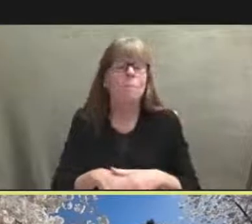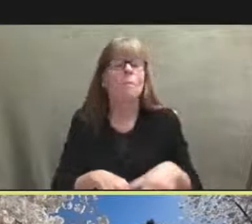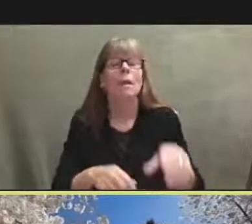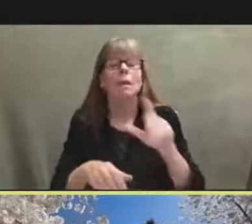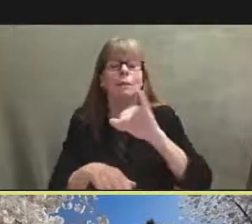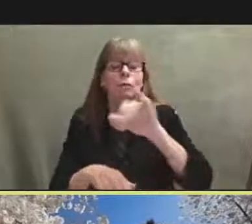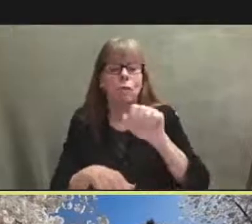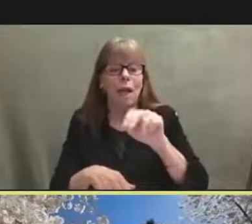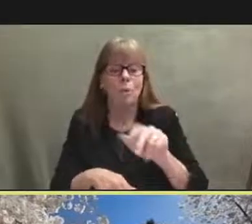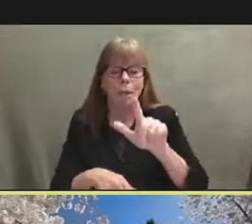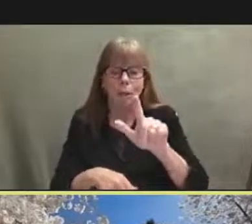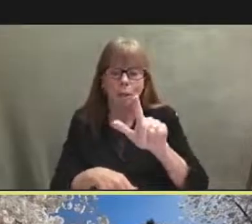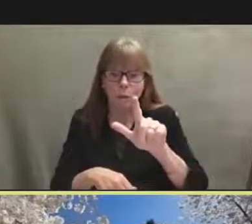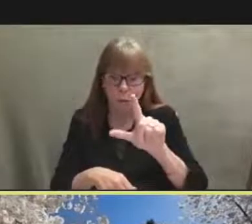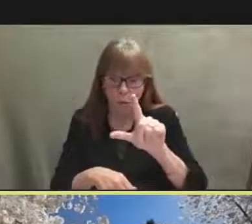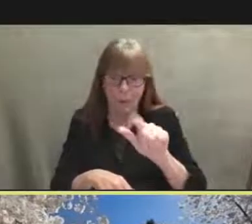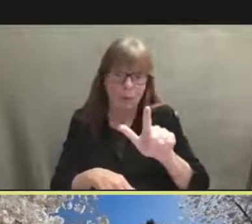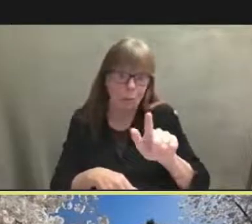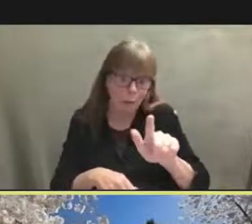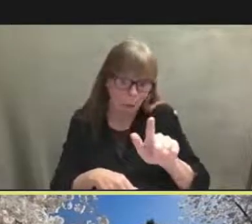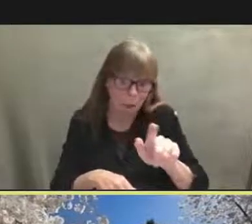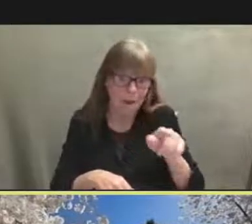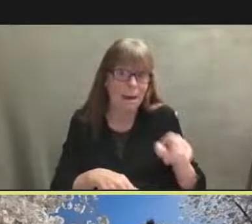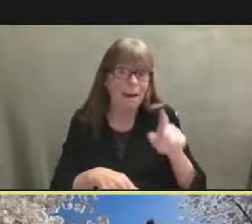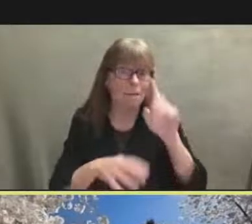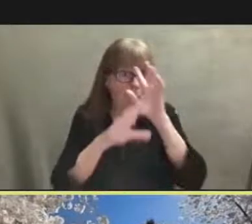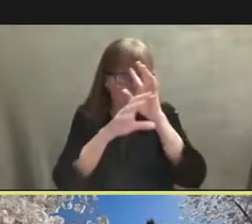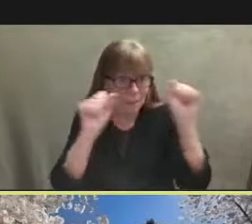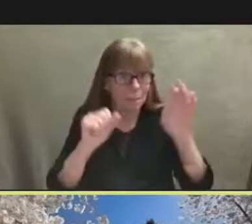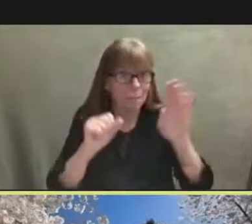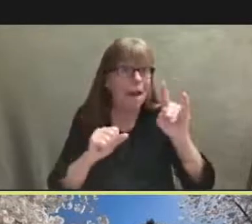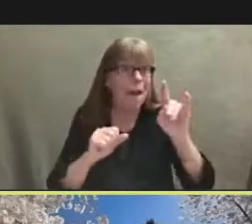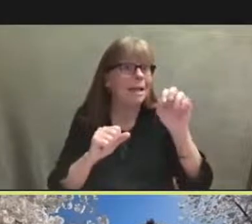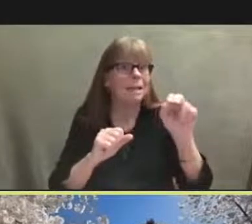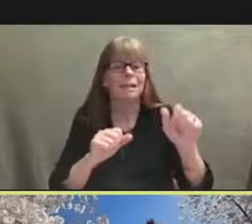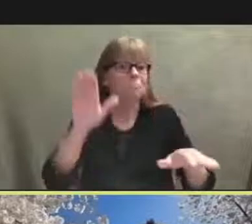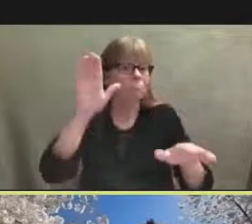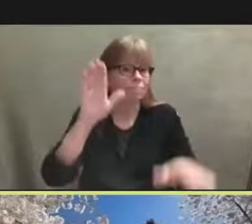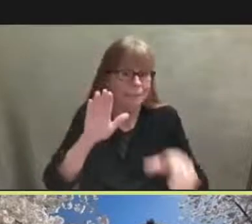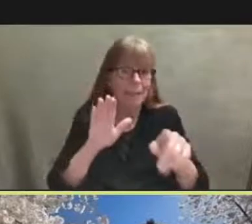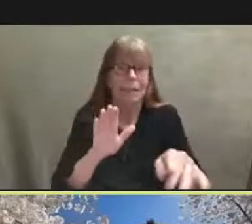the afternoon of his inauguration, President Biden designated Andres to be the chairman of the NCD.